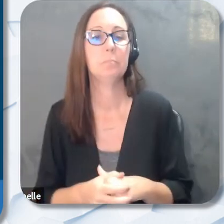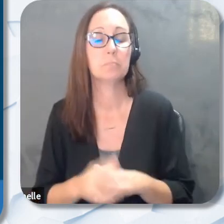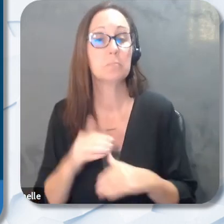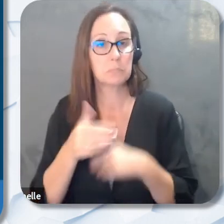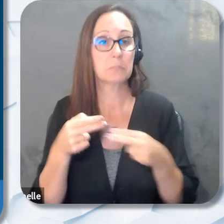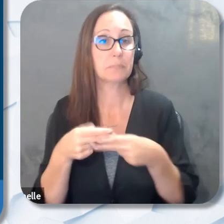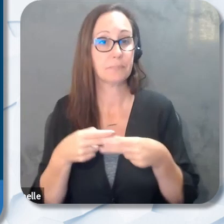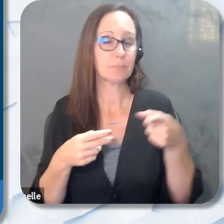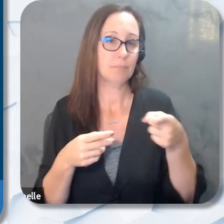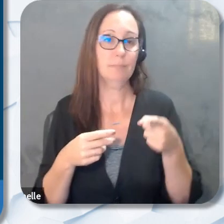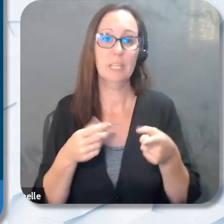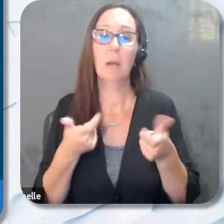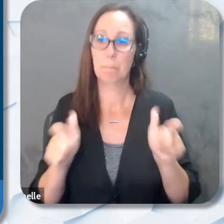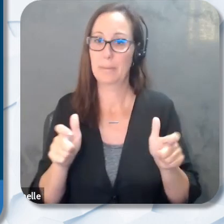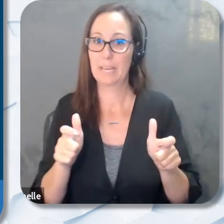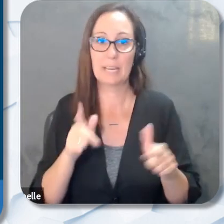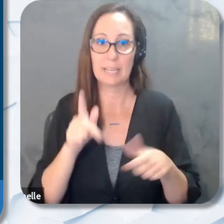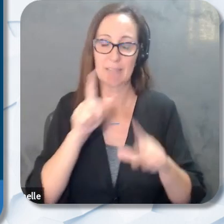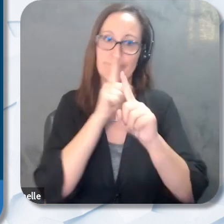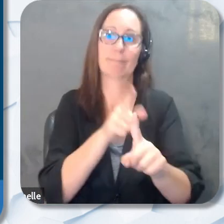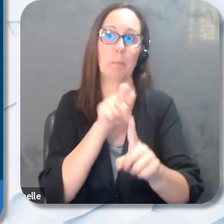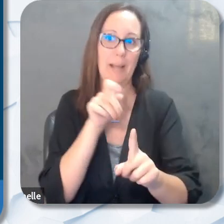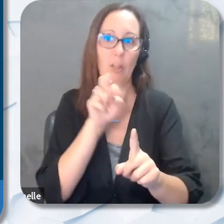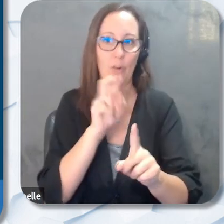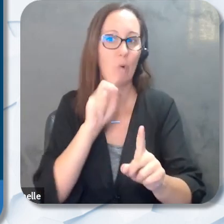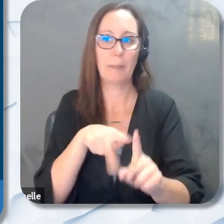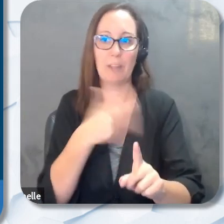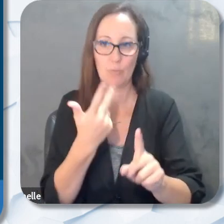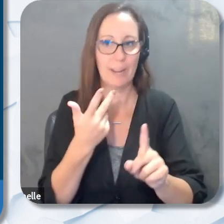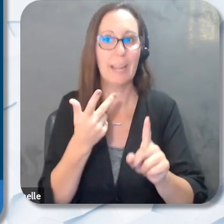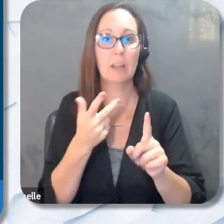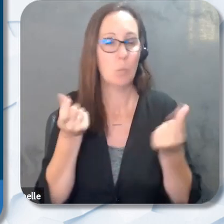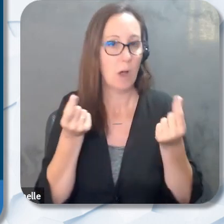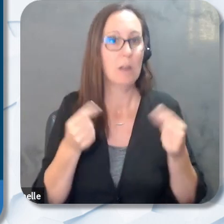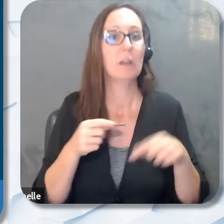A major pillar of our p3 vision is to create an implement effective preschool program options